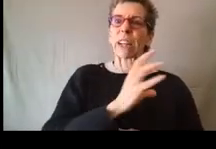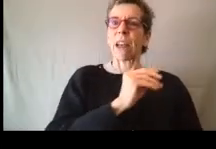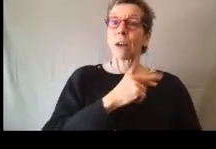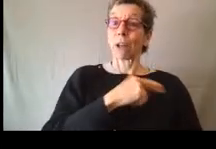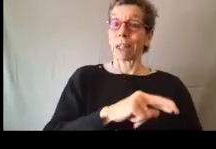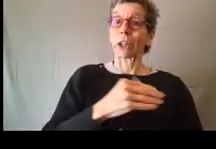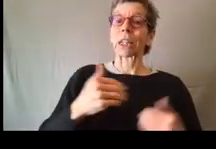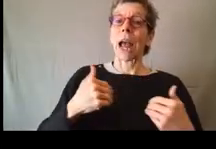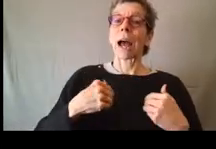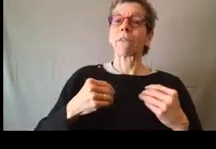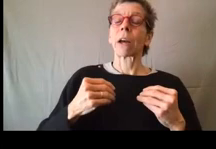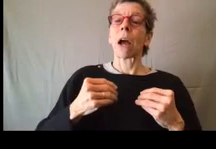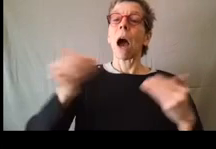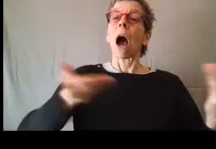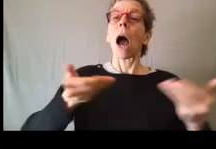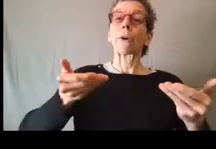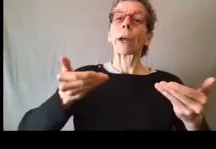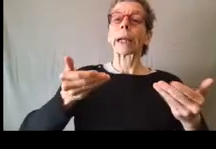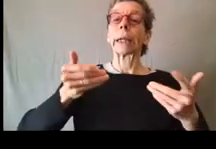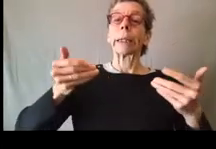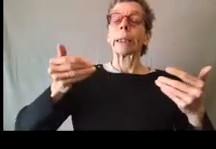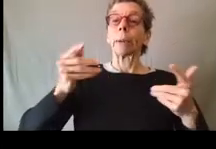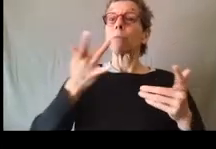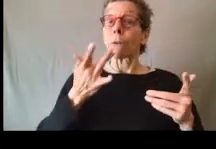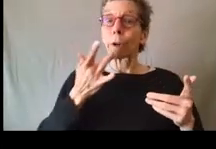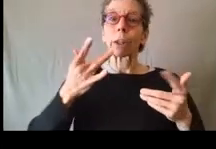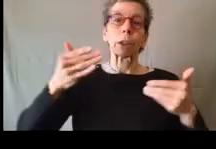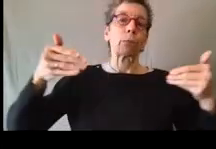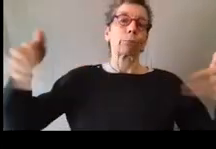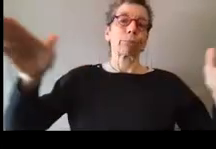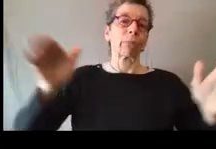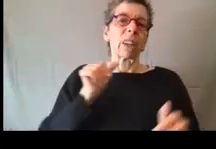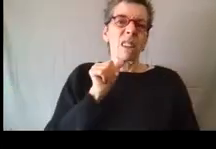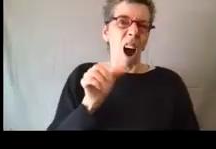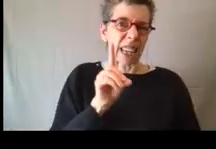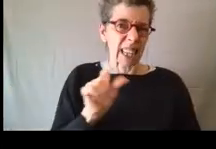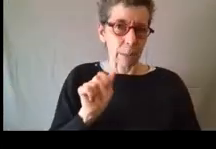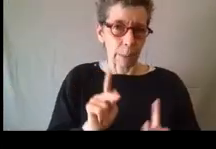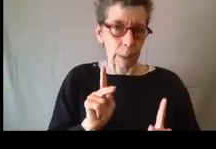for individuals without disability. They then asked: What are the effects of implicit bias